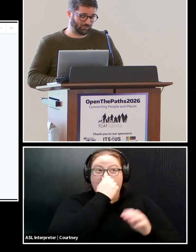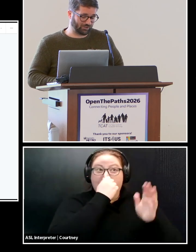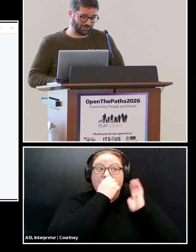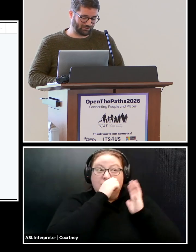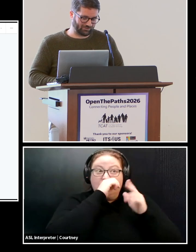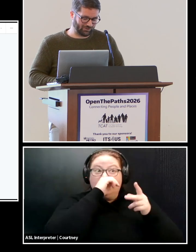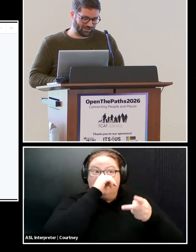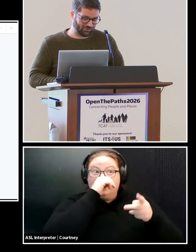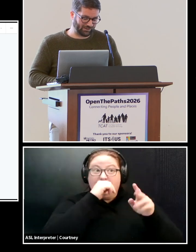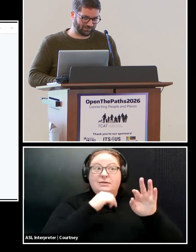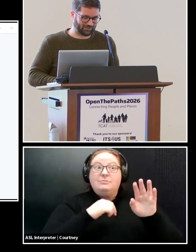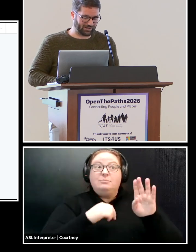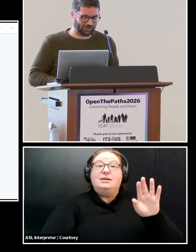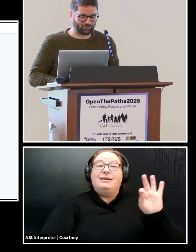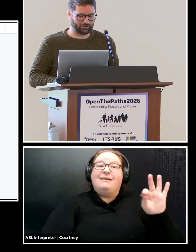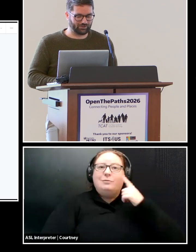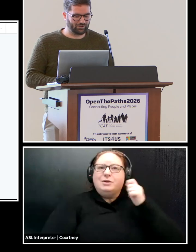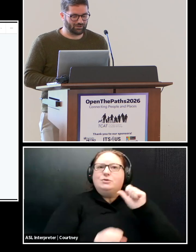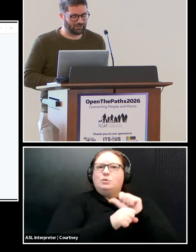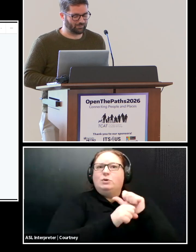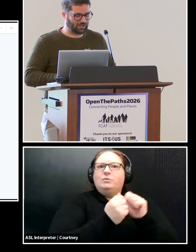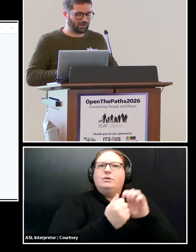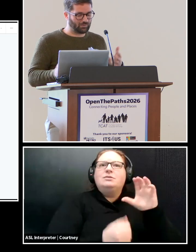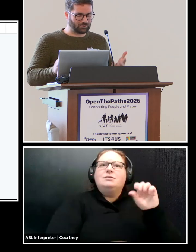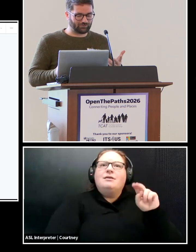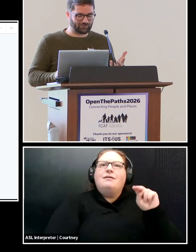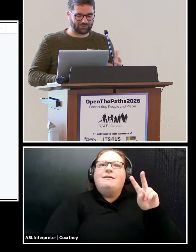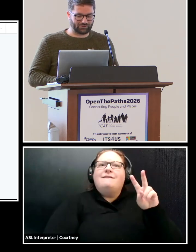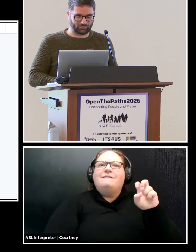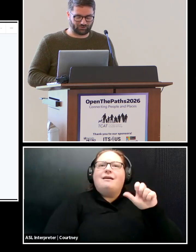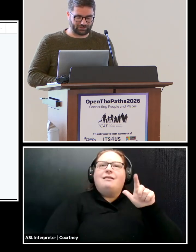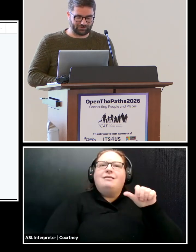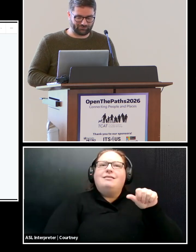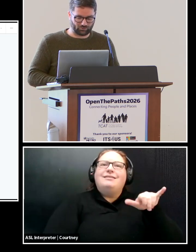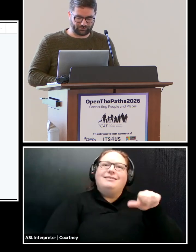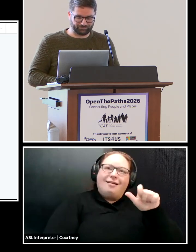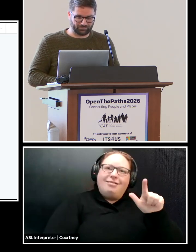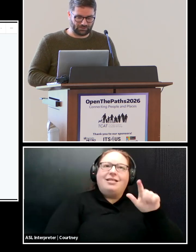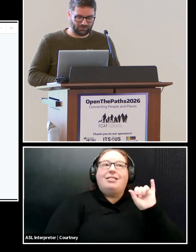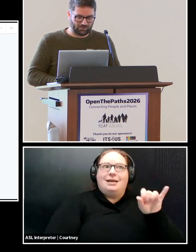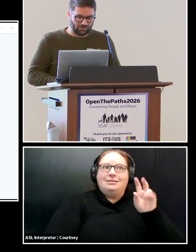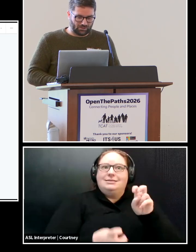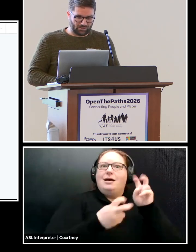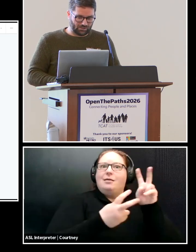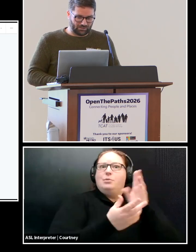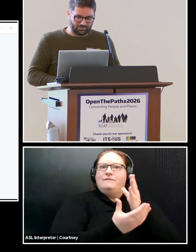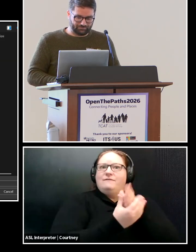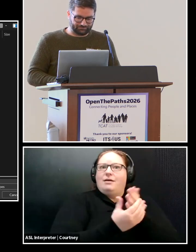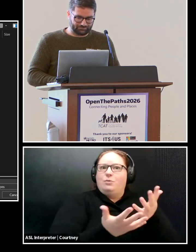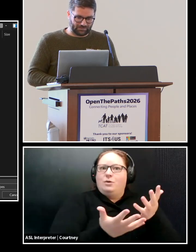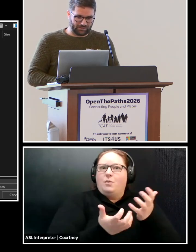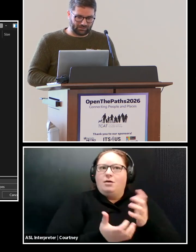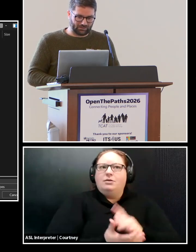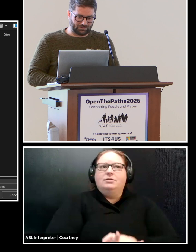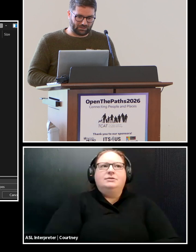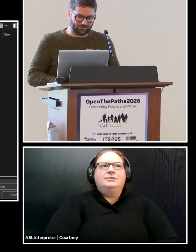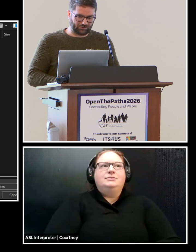we're working with convey and that's the output um kind of upload file that we're looking for. Uh and